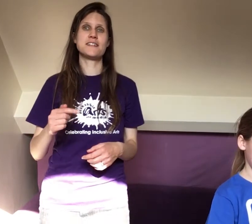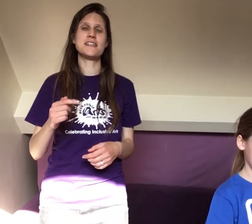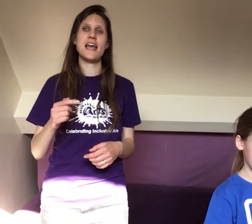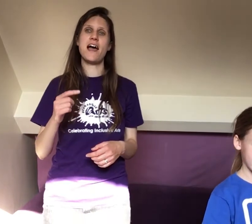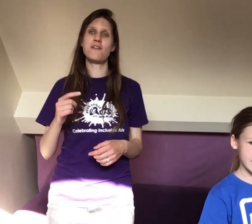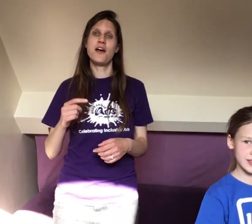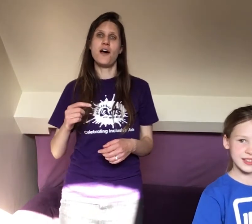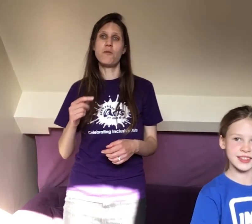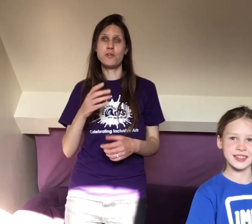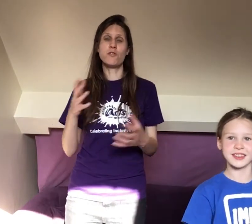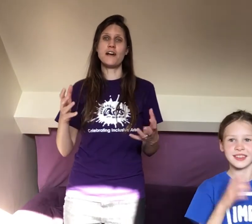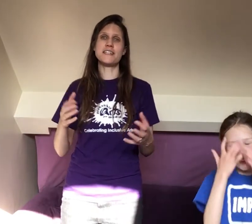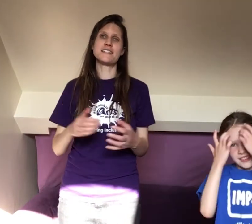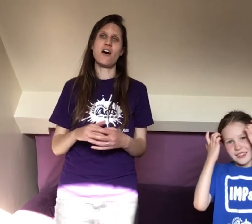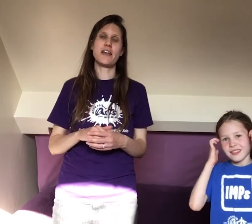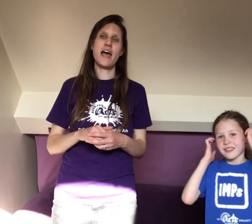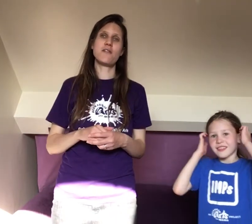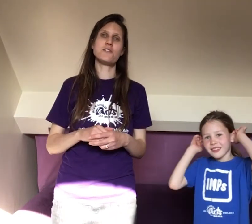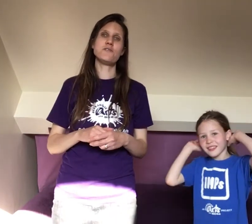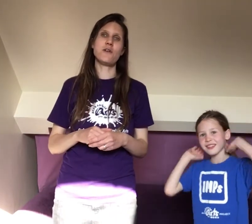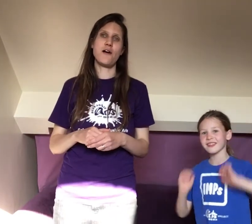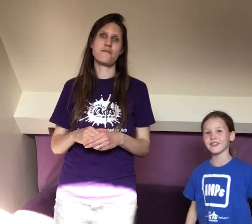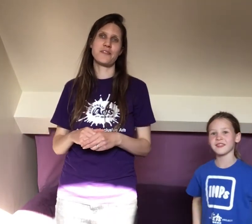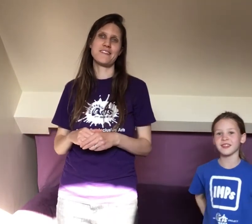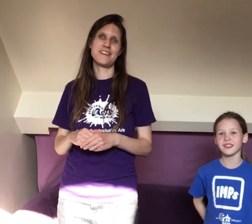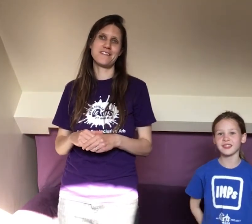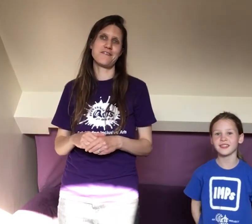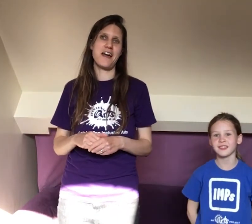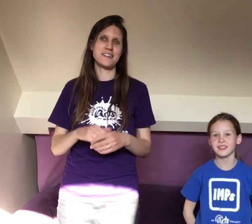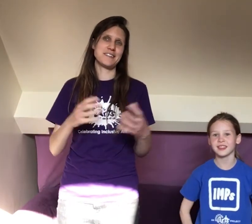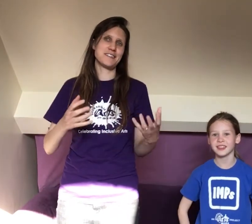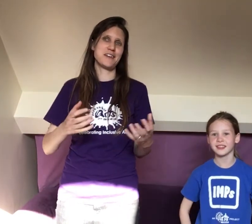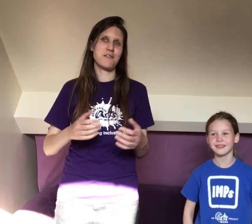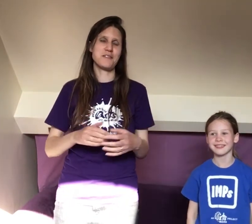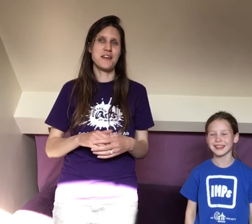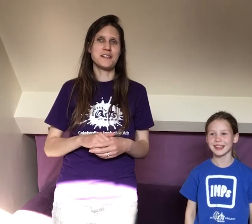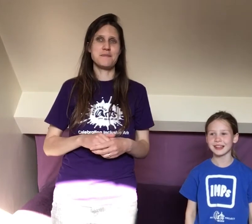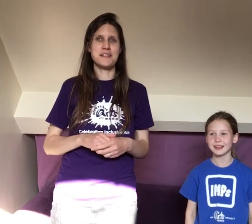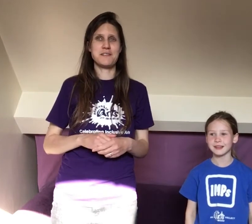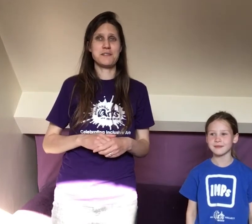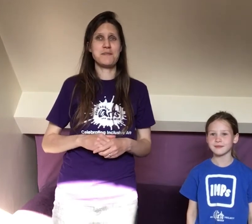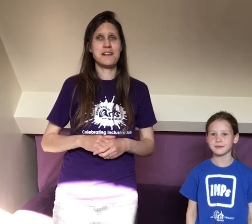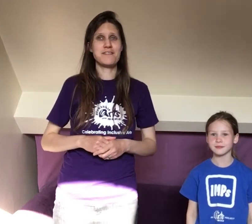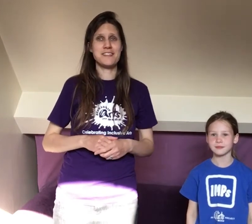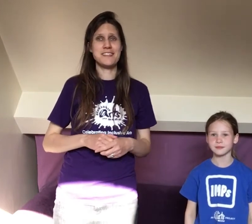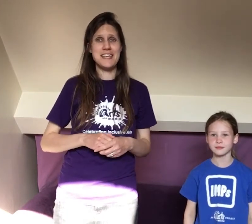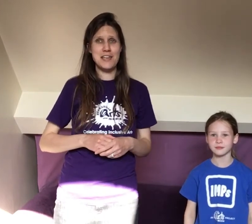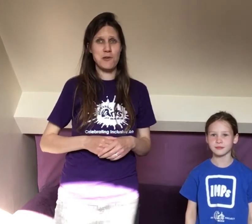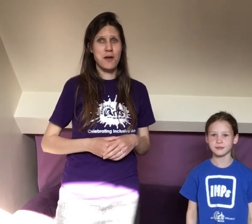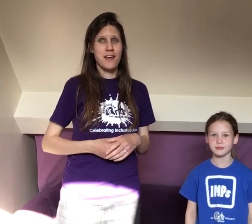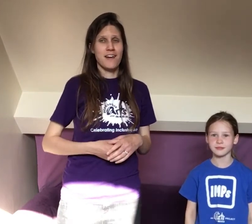to see how… what your ideas are and how you… can think of actions to go with some of these songs and we’d love to see you….